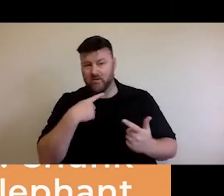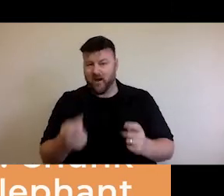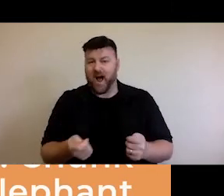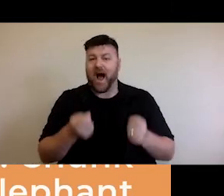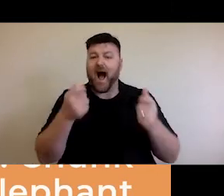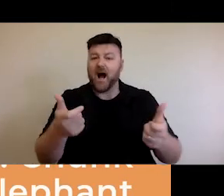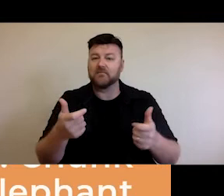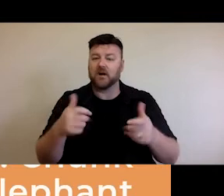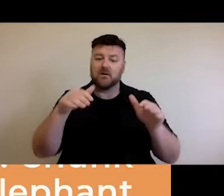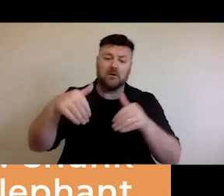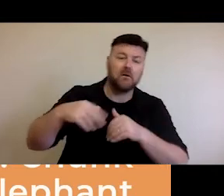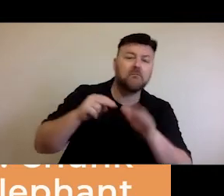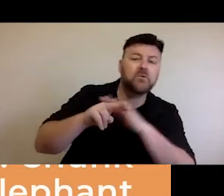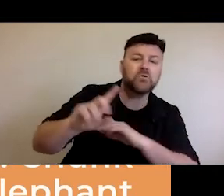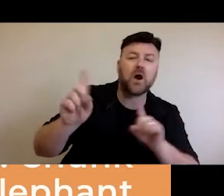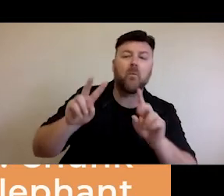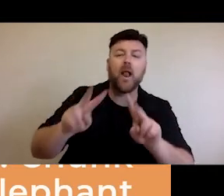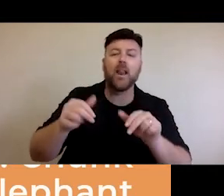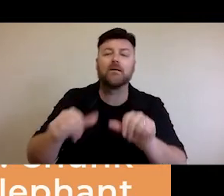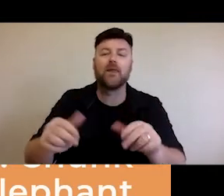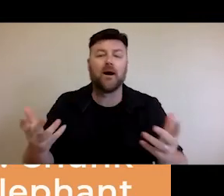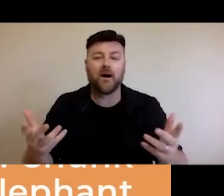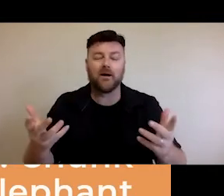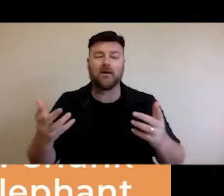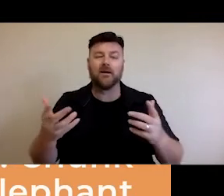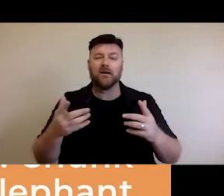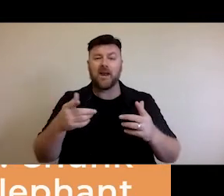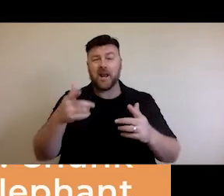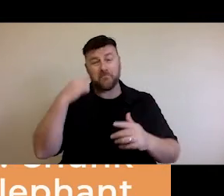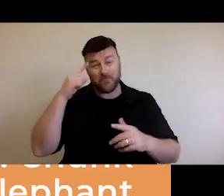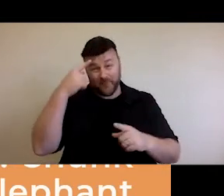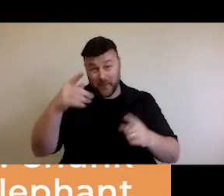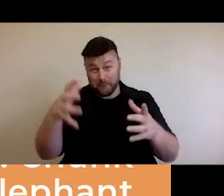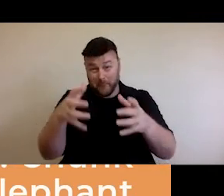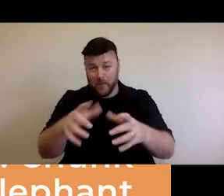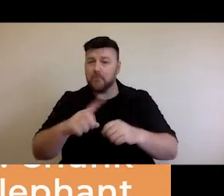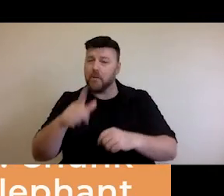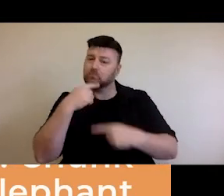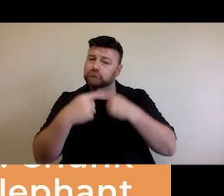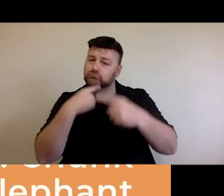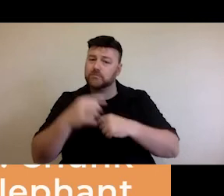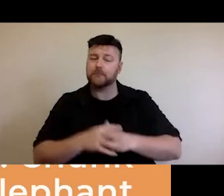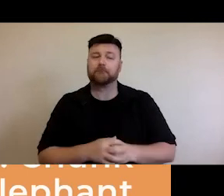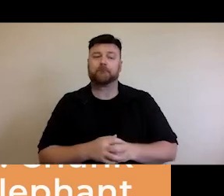This might sound a little bit strange, but let's walk through it in a little bit more detail. Now - what's happening in the next six